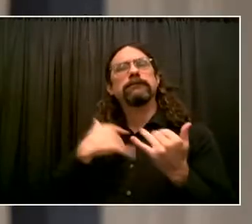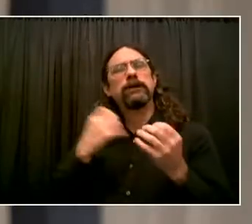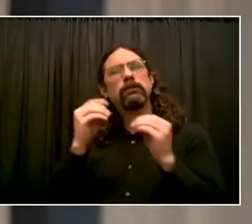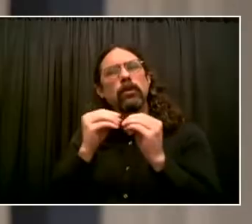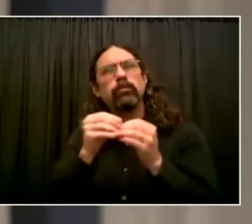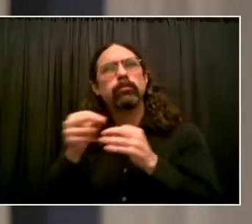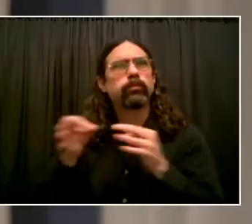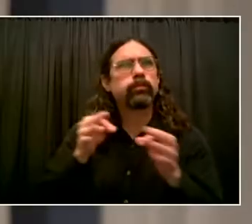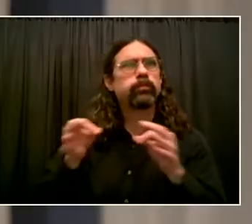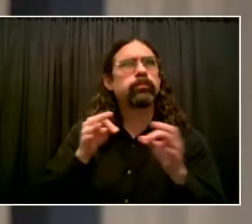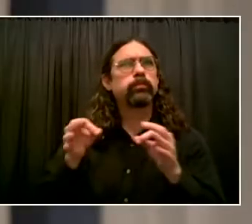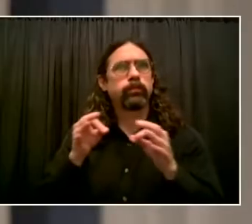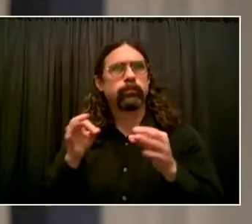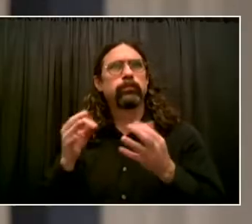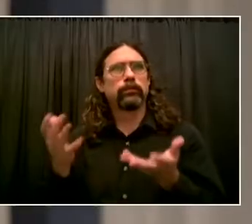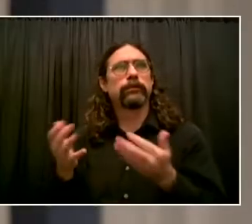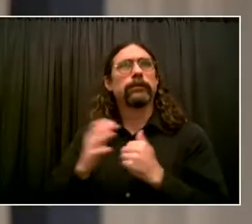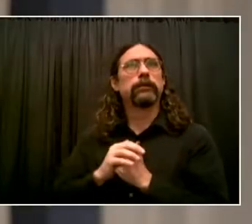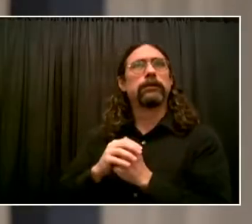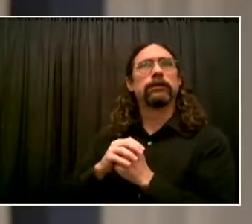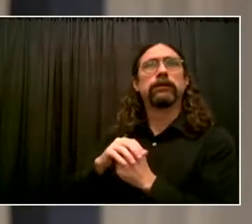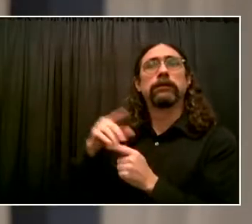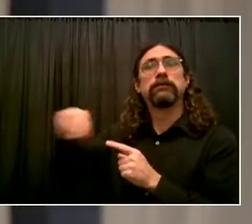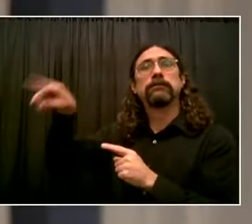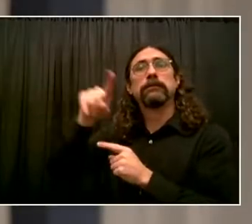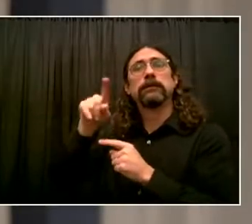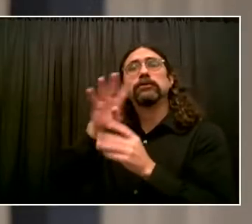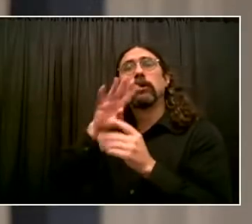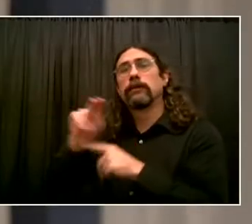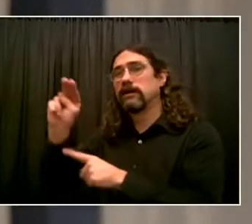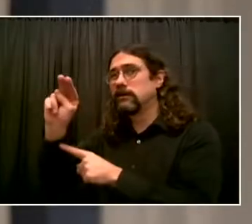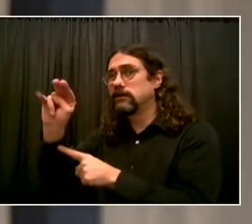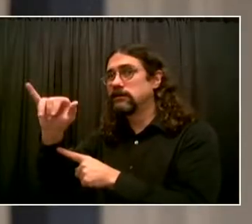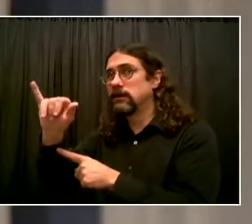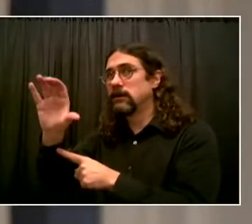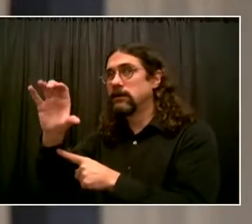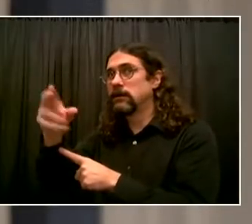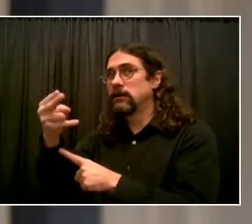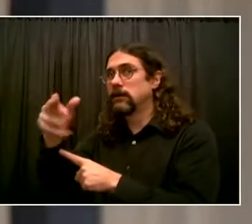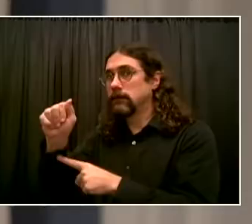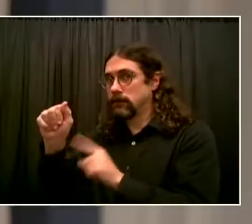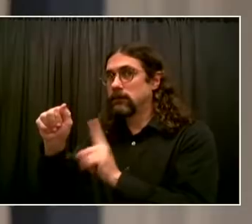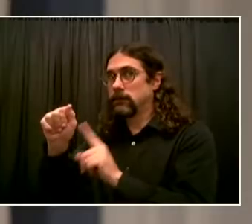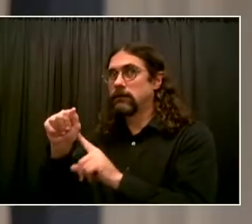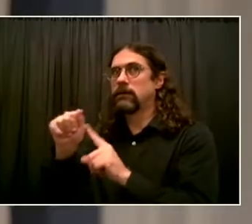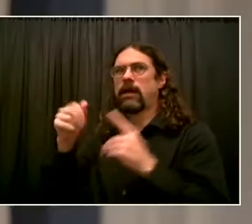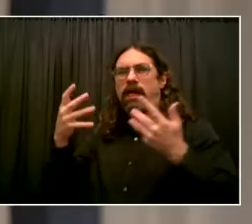NEW HOUSING. IT IS MOR.E THERE ARE 1600 NYCHA HOMES IN